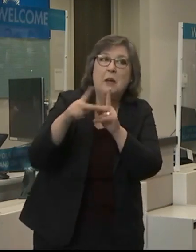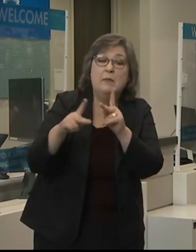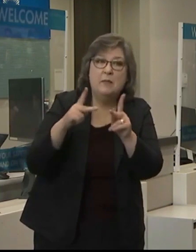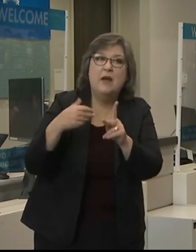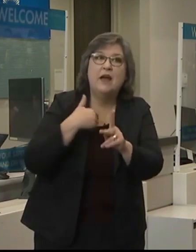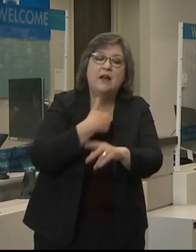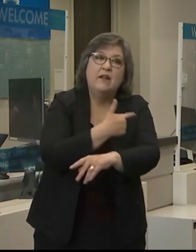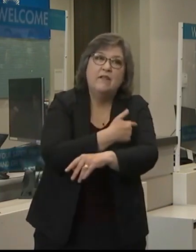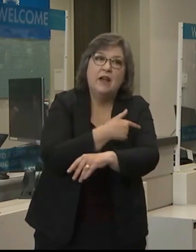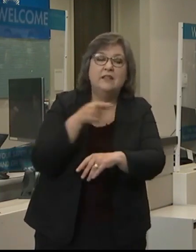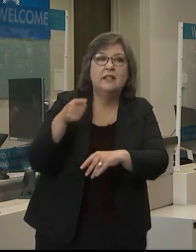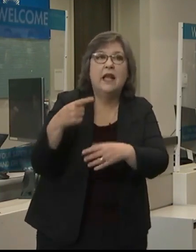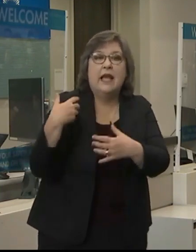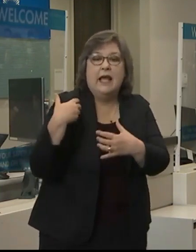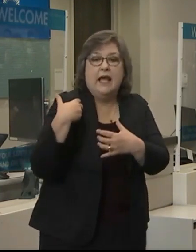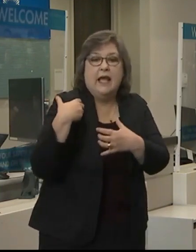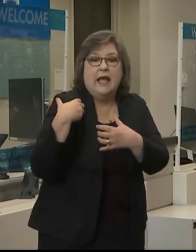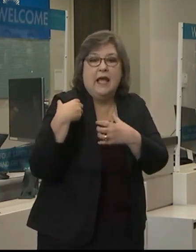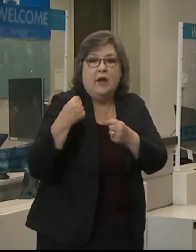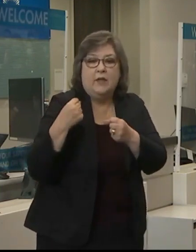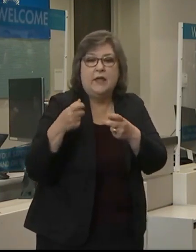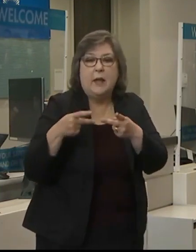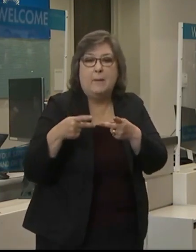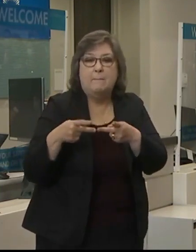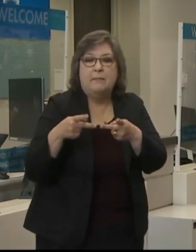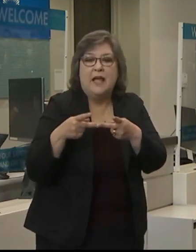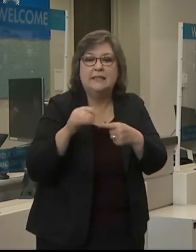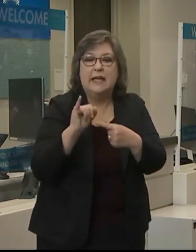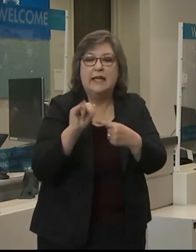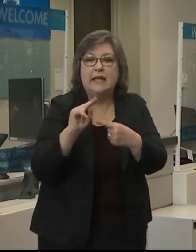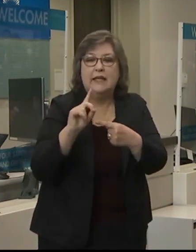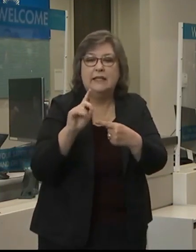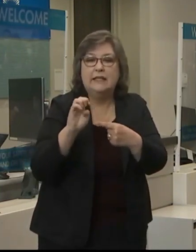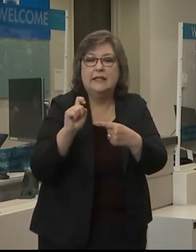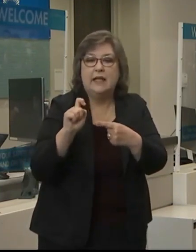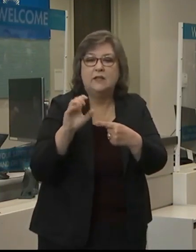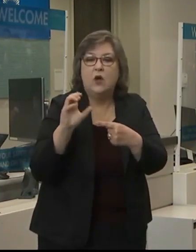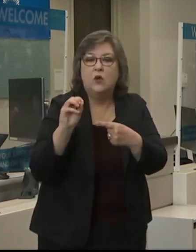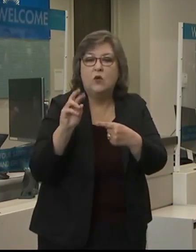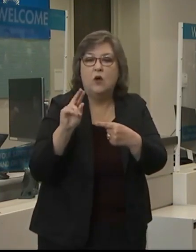healthy place index quartile one and forgive me, I lost 99% of you. But for